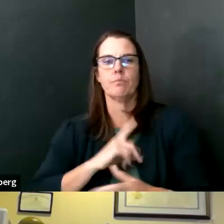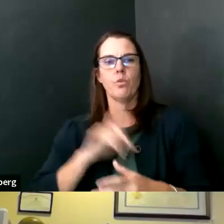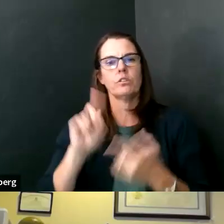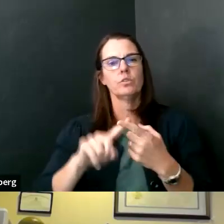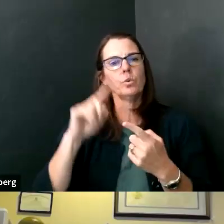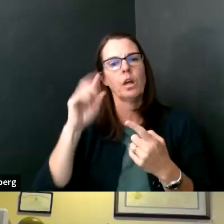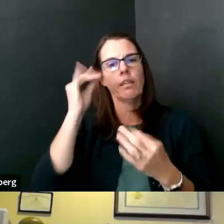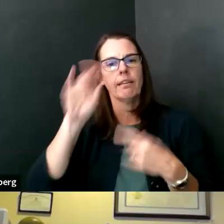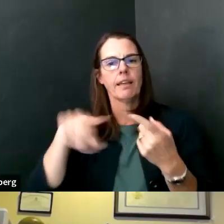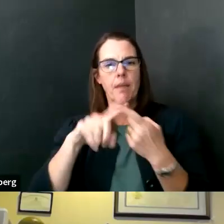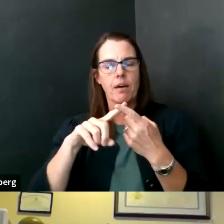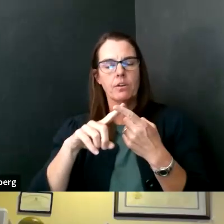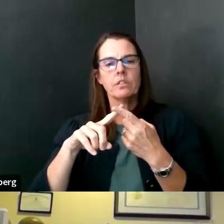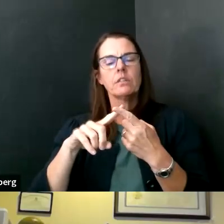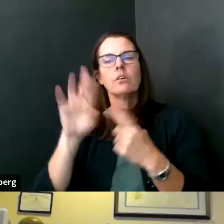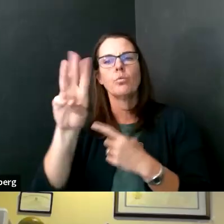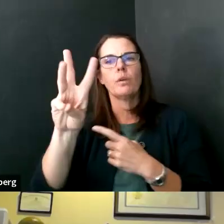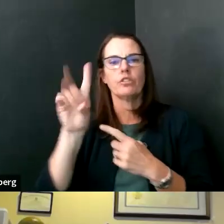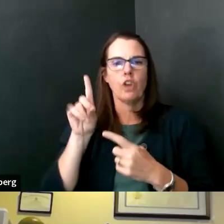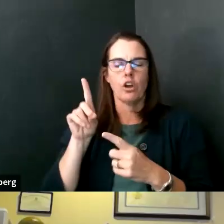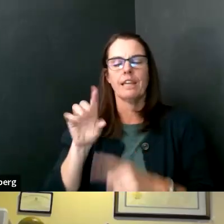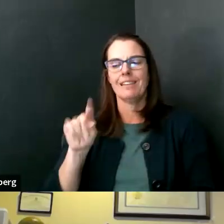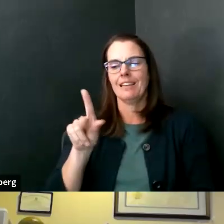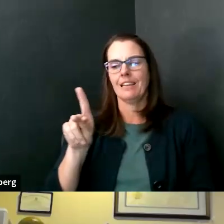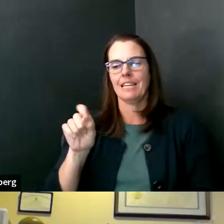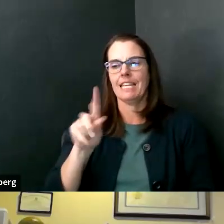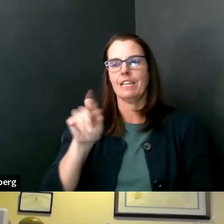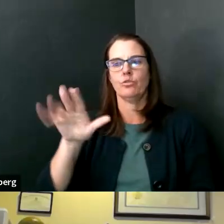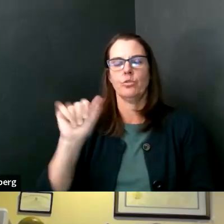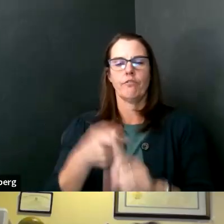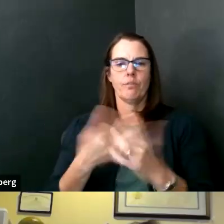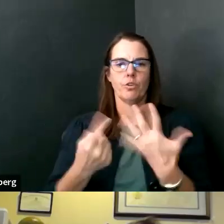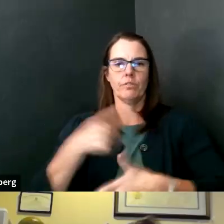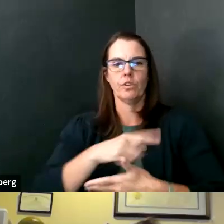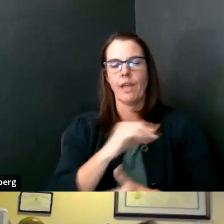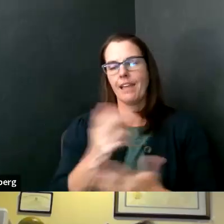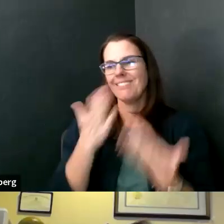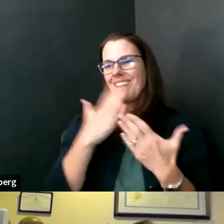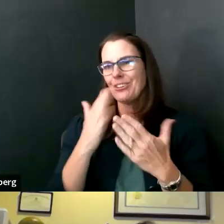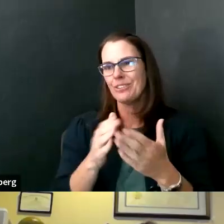uh with withdrawing Keytruda from the review and we very much thank you for this opportunity